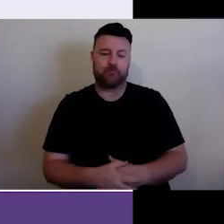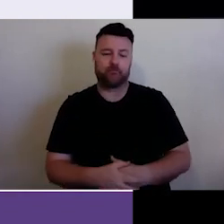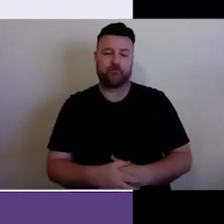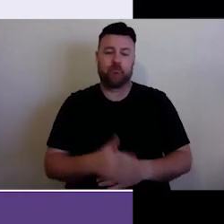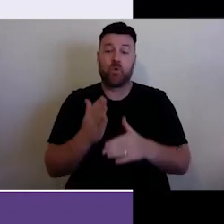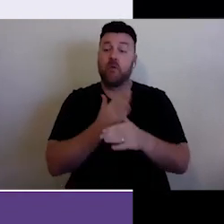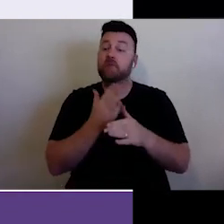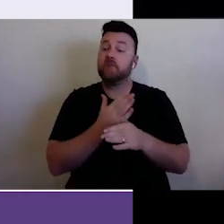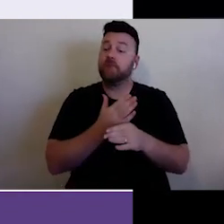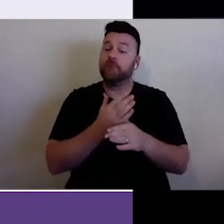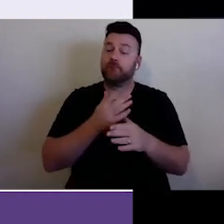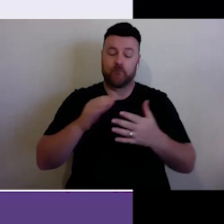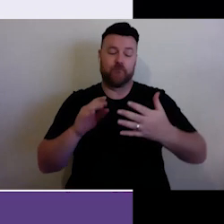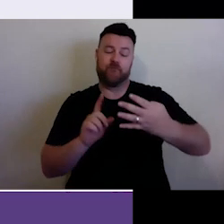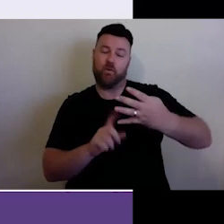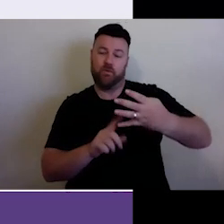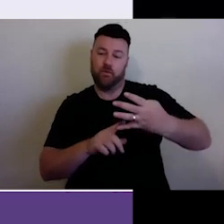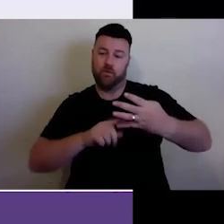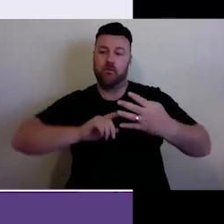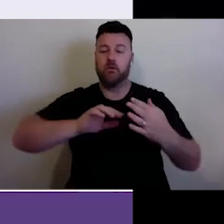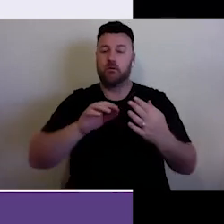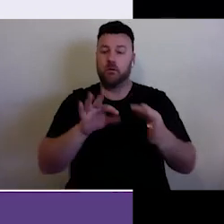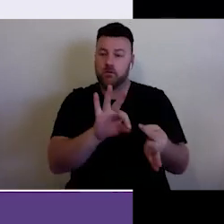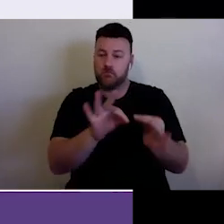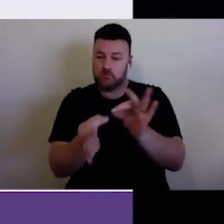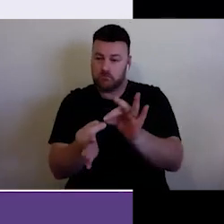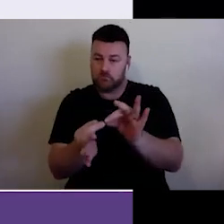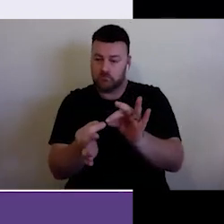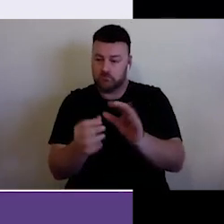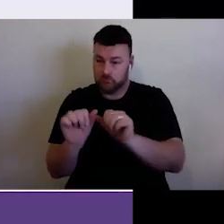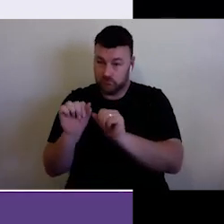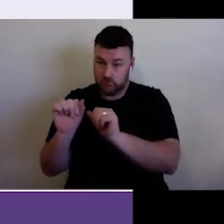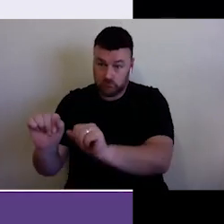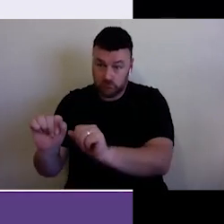people have the right to interpret their culture. So the way that they